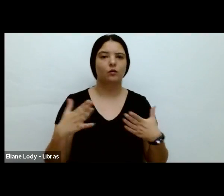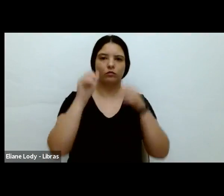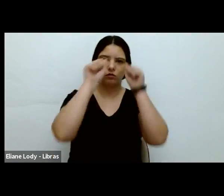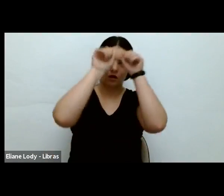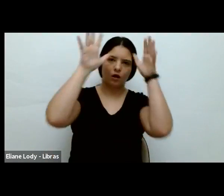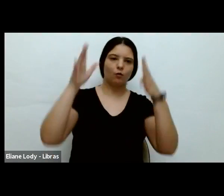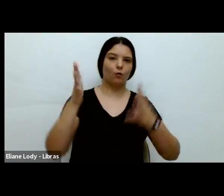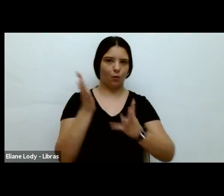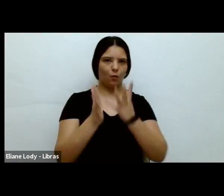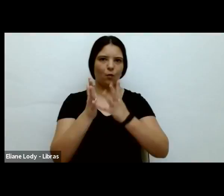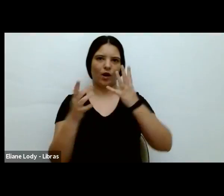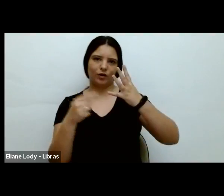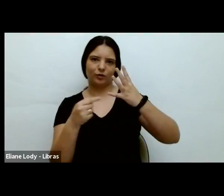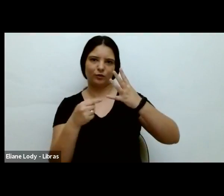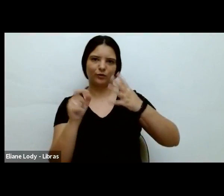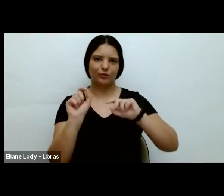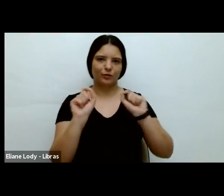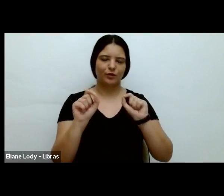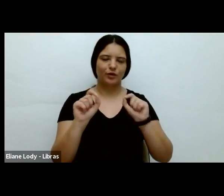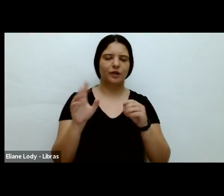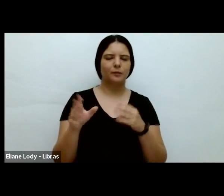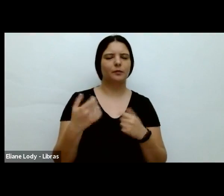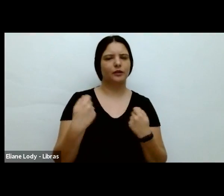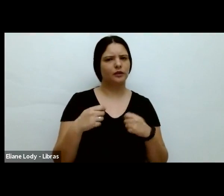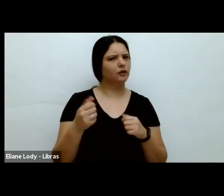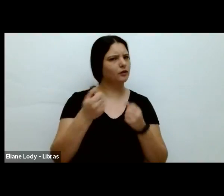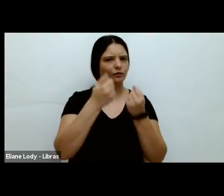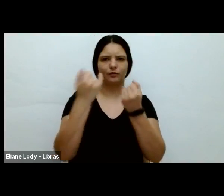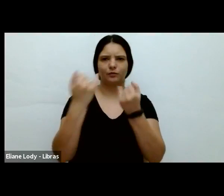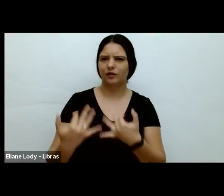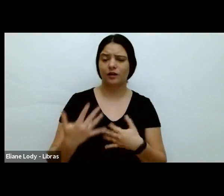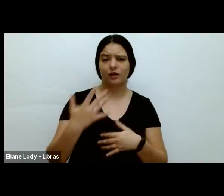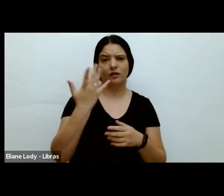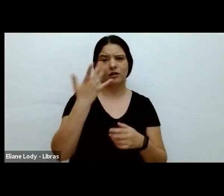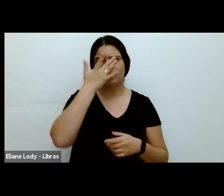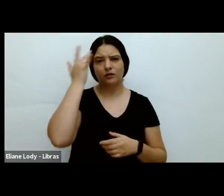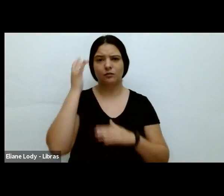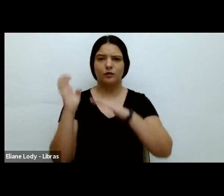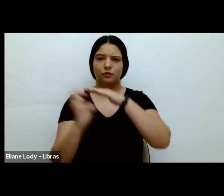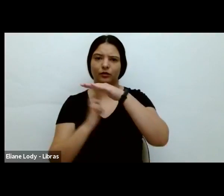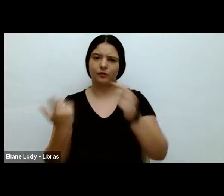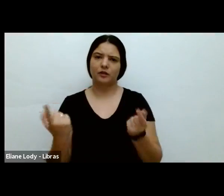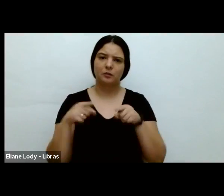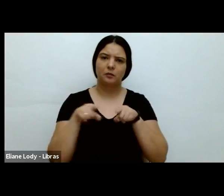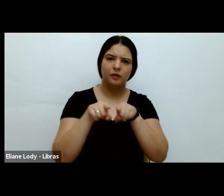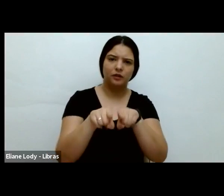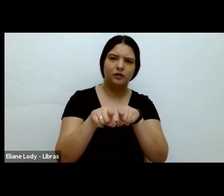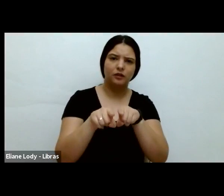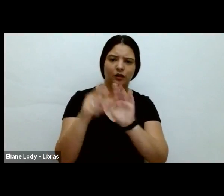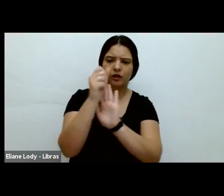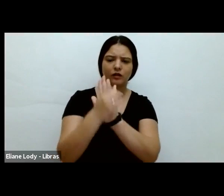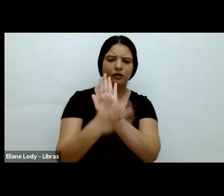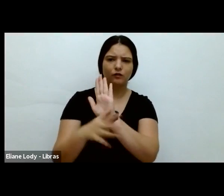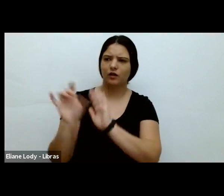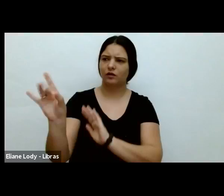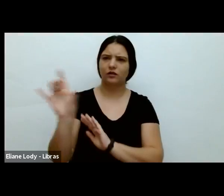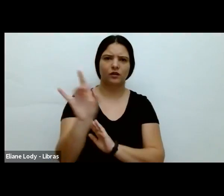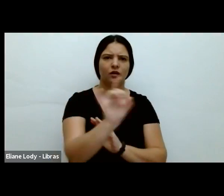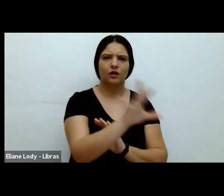artners artners must have artners must have it artners must have in their own active must have in their own activity.